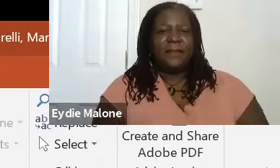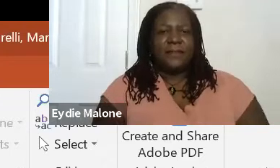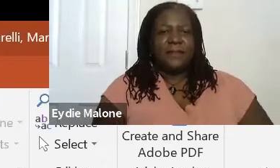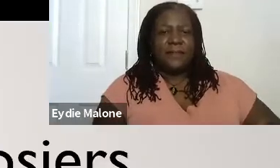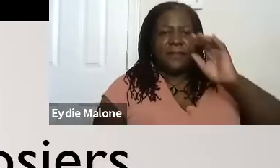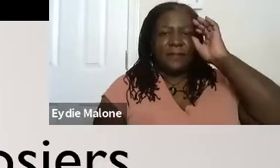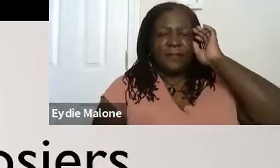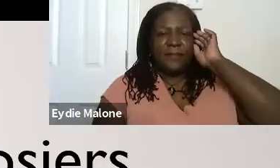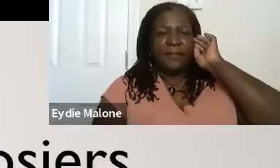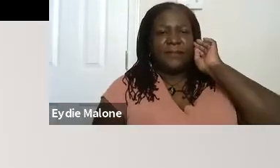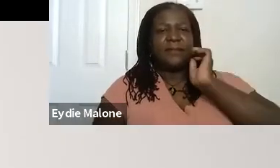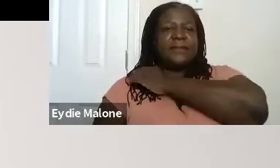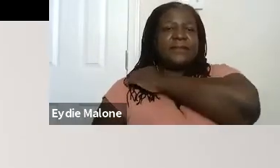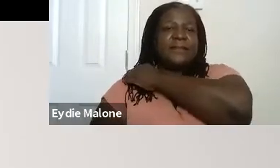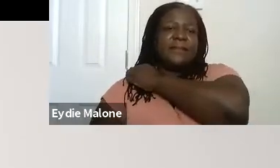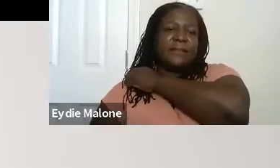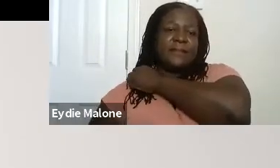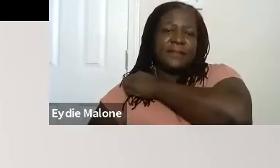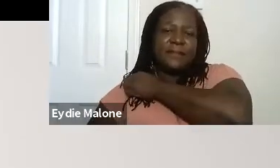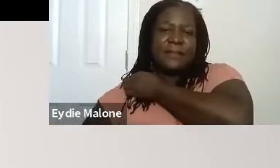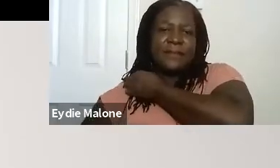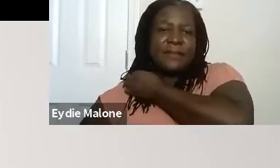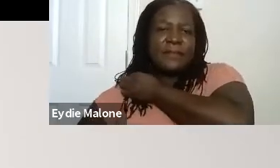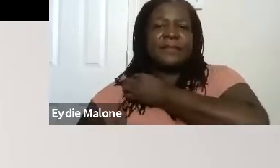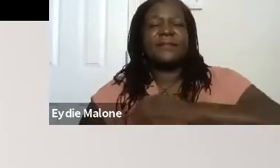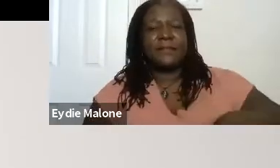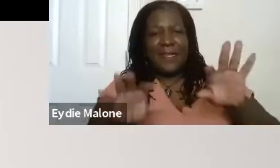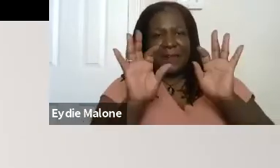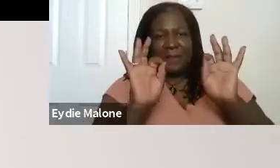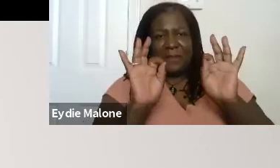That's great. DR. MARY CICCARELLI: I'm going to start very